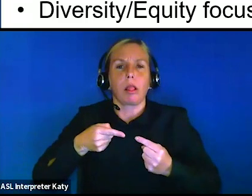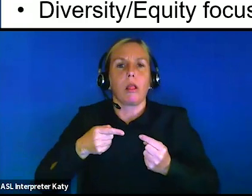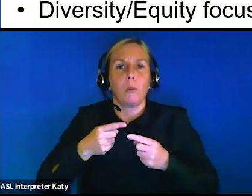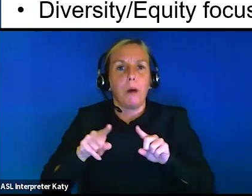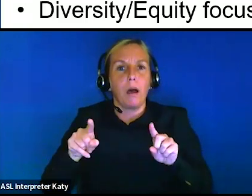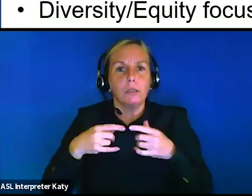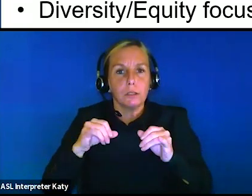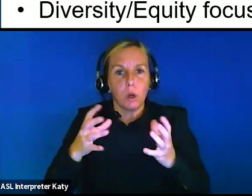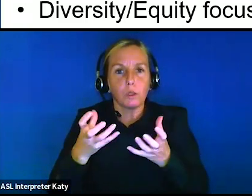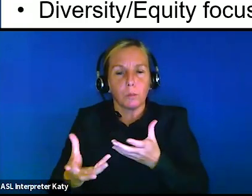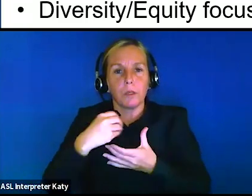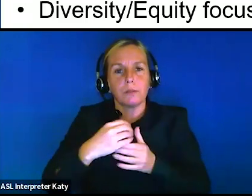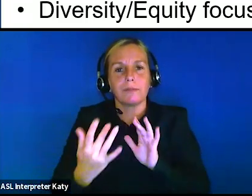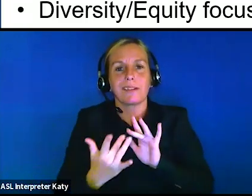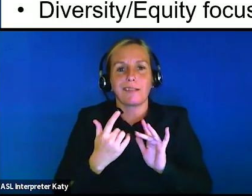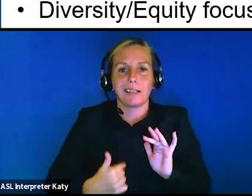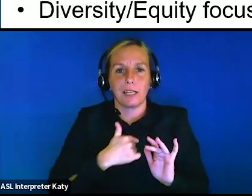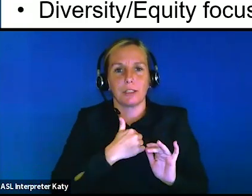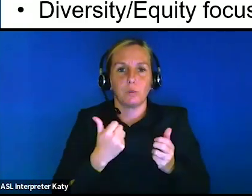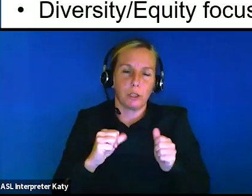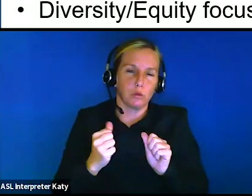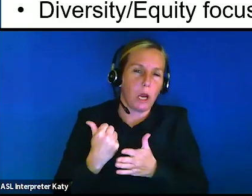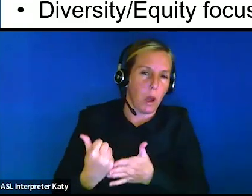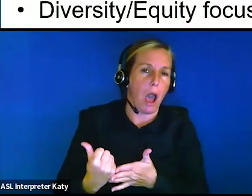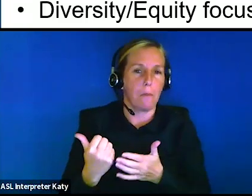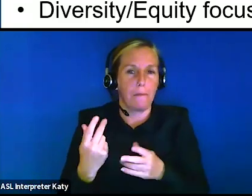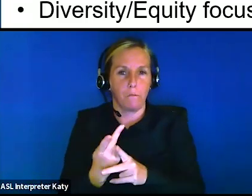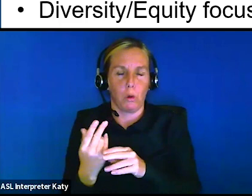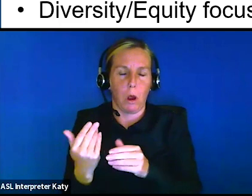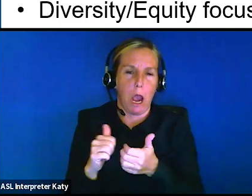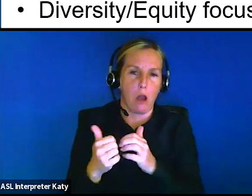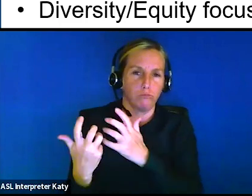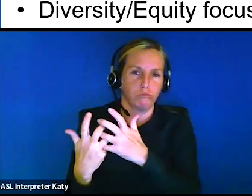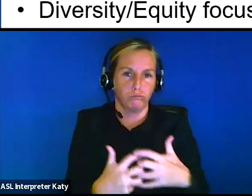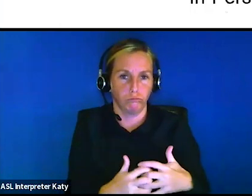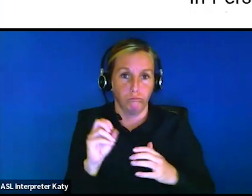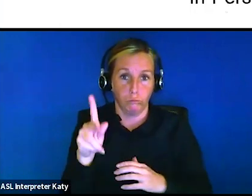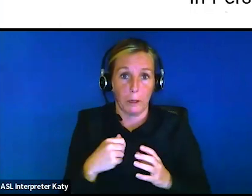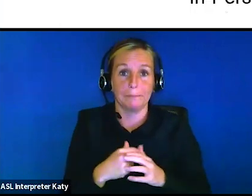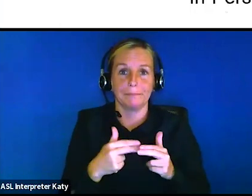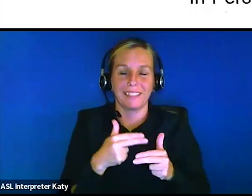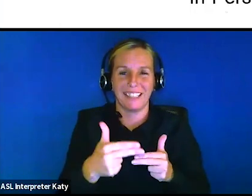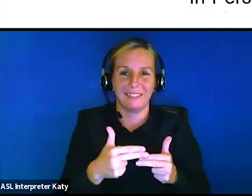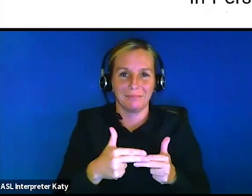please reach out to us so we can try to assist you in that manner. Next slide, please.